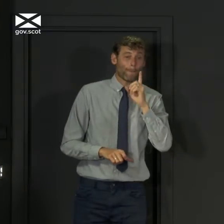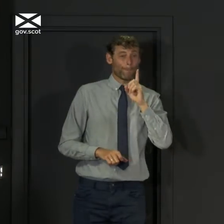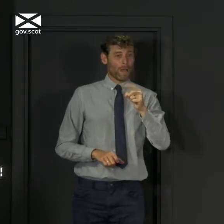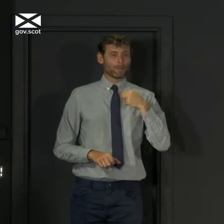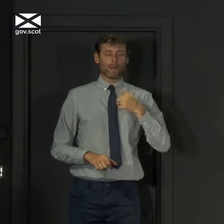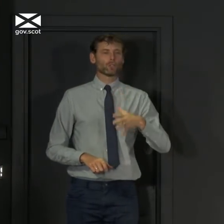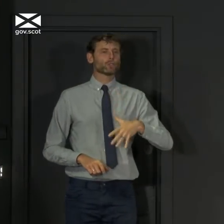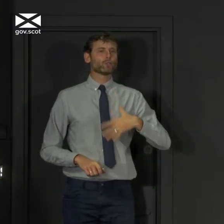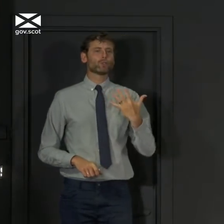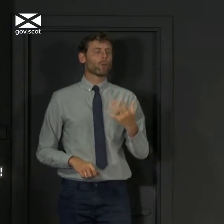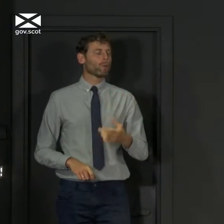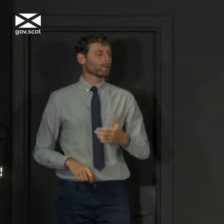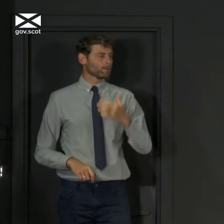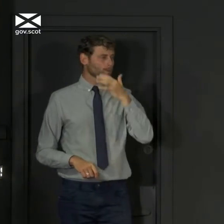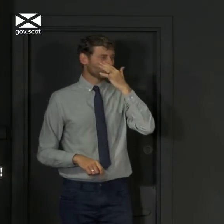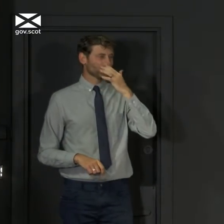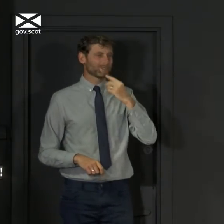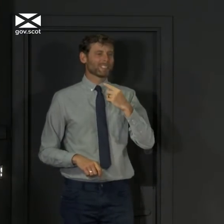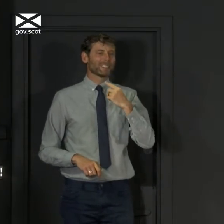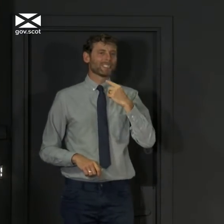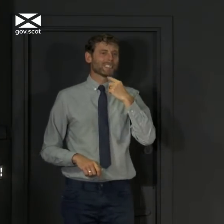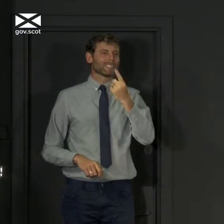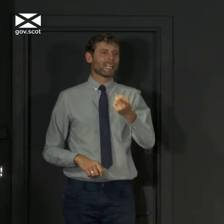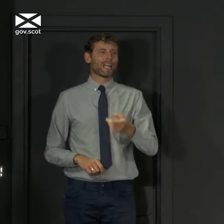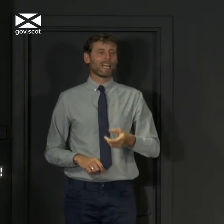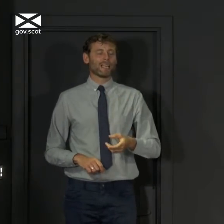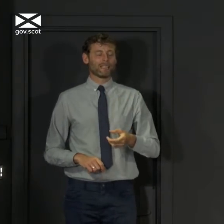know none of you want to be listening to me standing here over the coming weeks to come